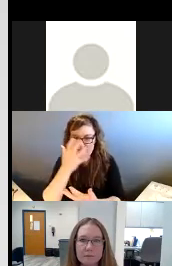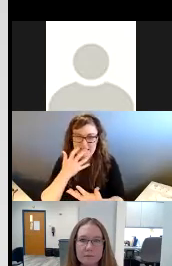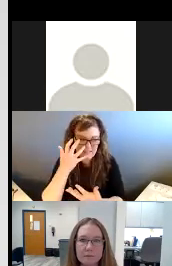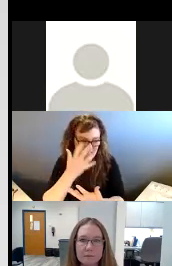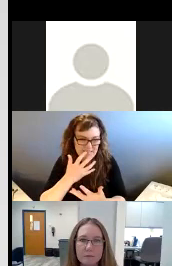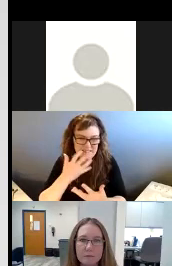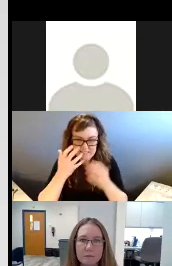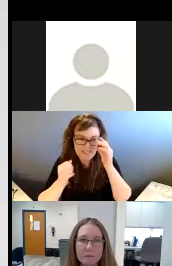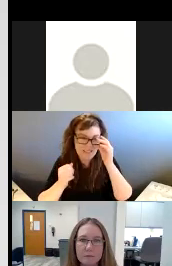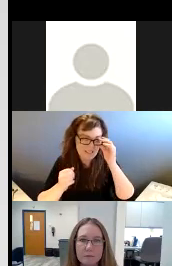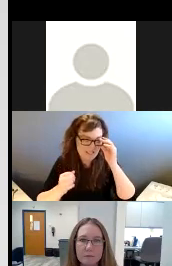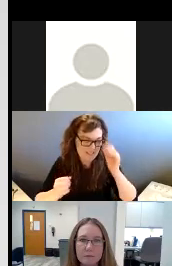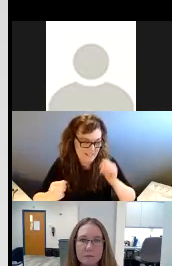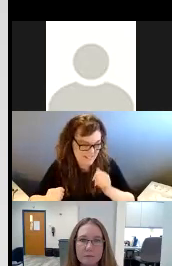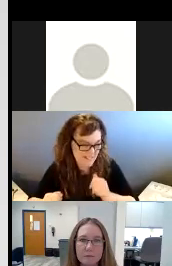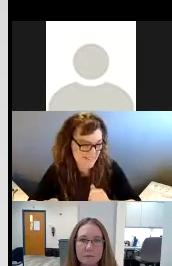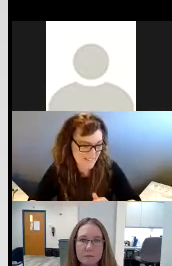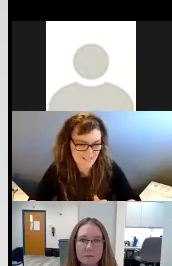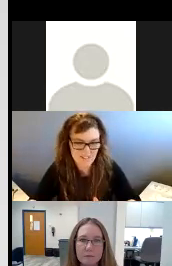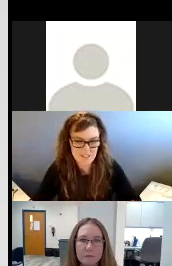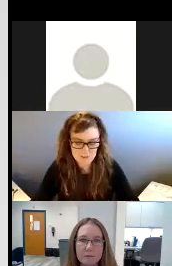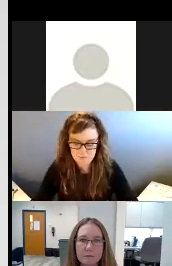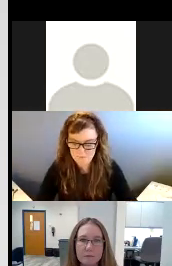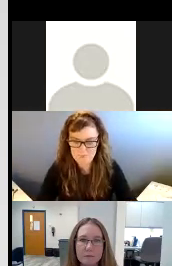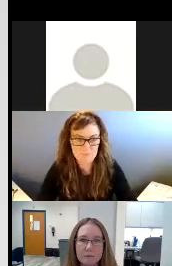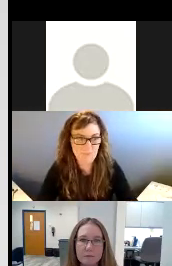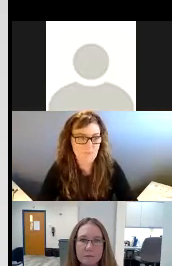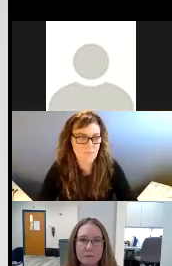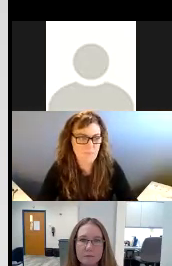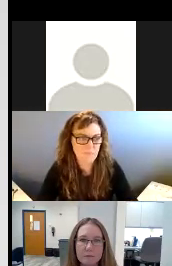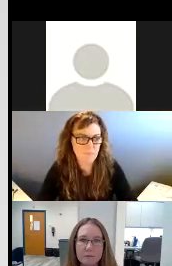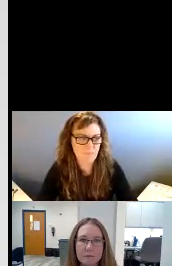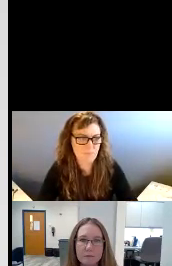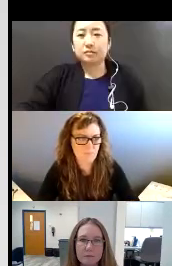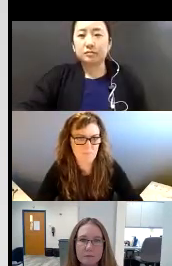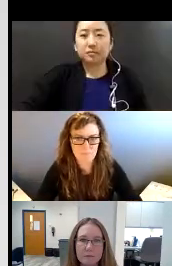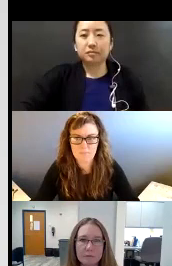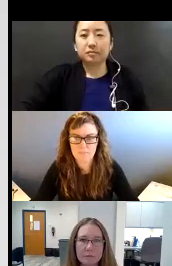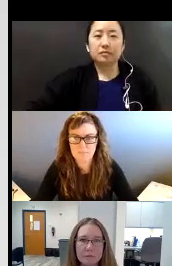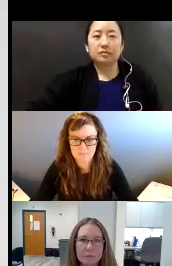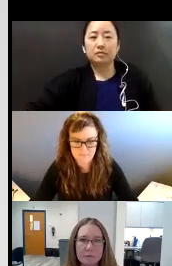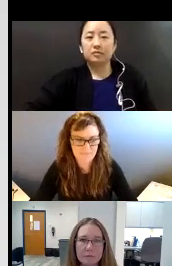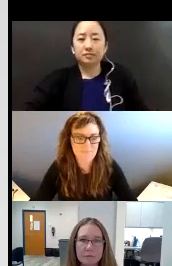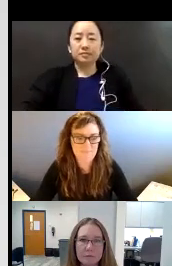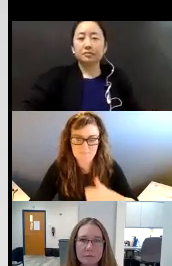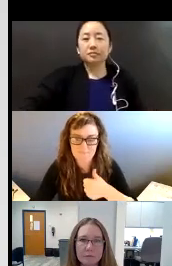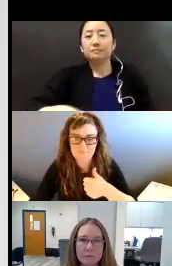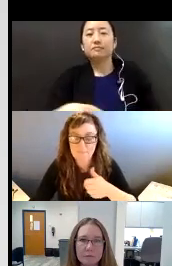SO, HERE I WILL SHOW YOU A VIDEO.